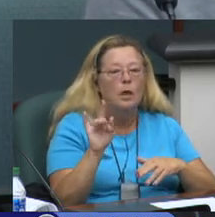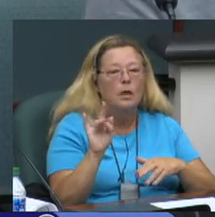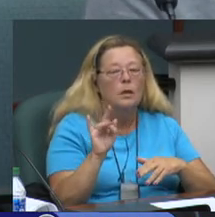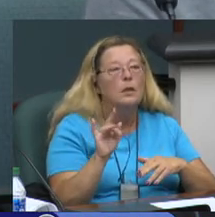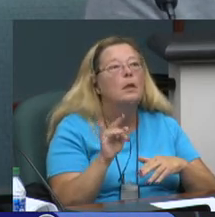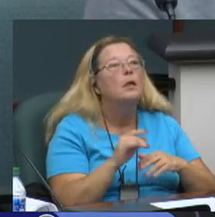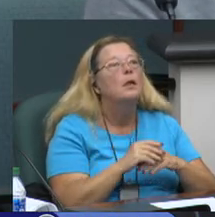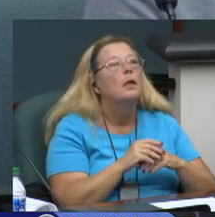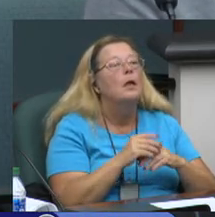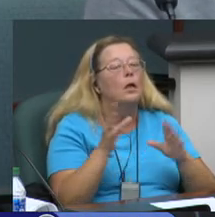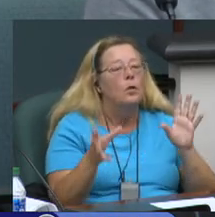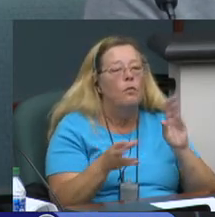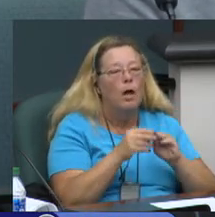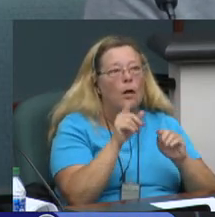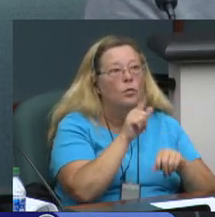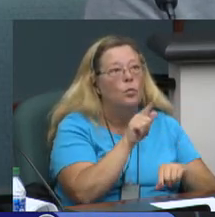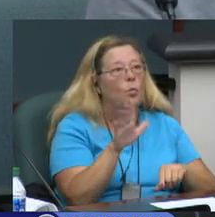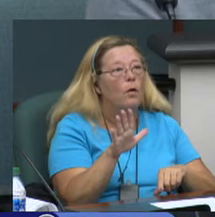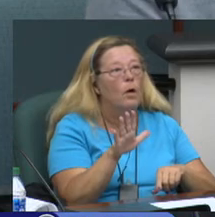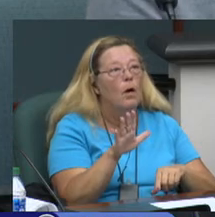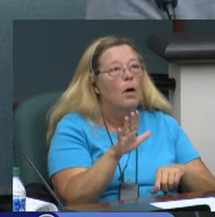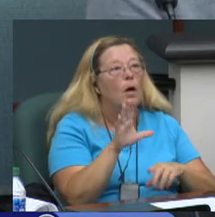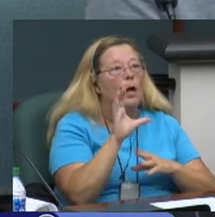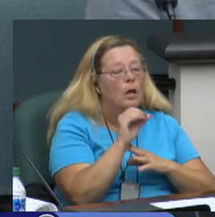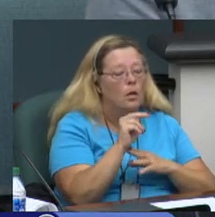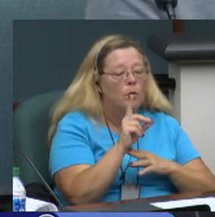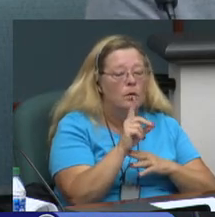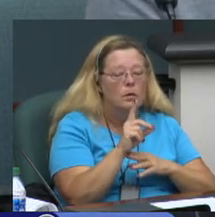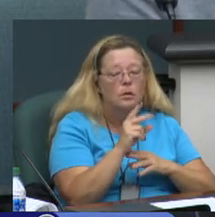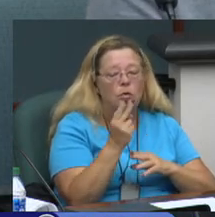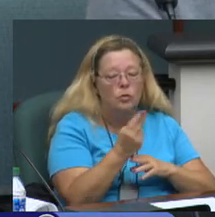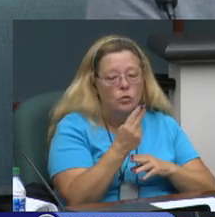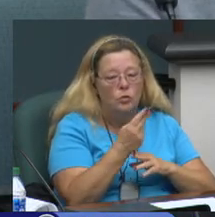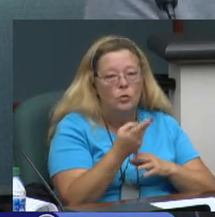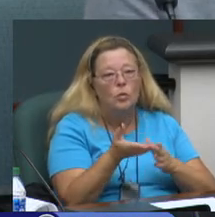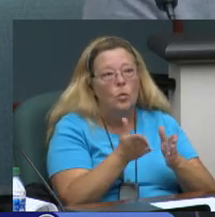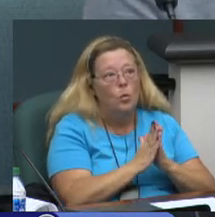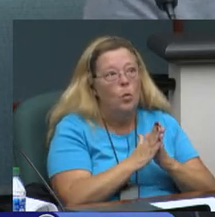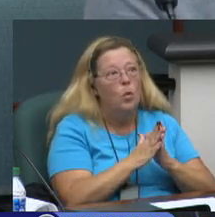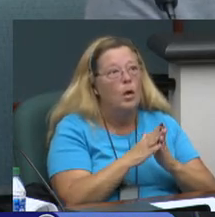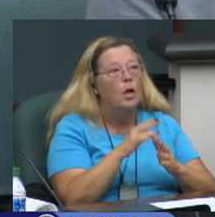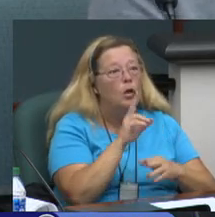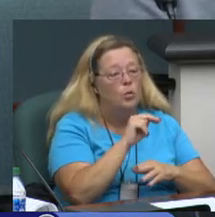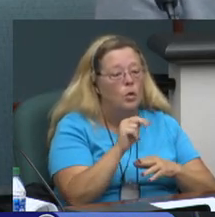had a total of 25 conditional use requests of those 22 were approved but I